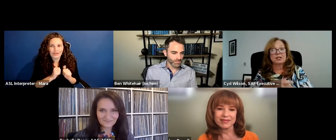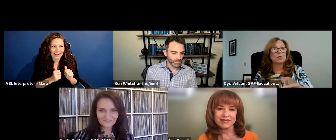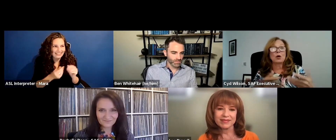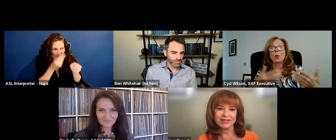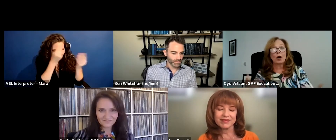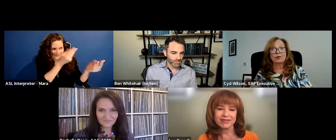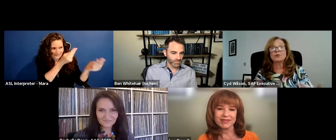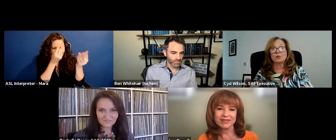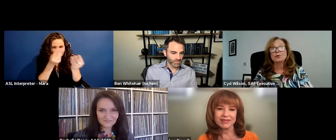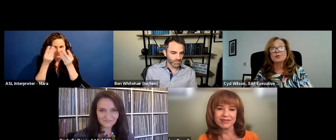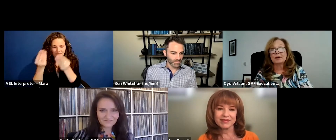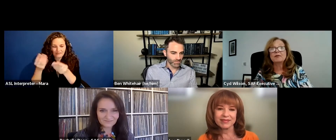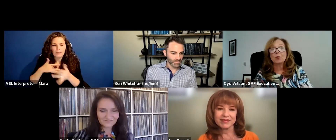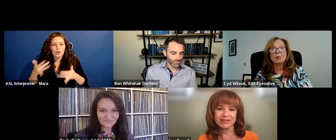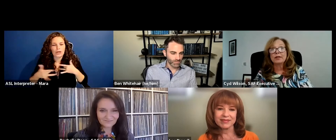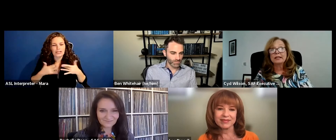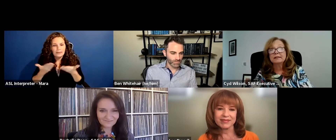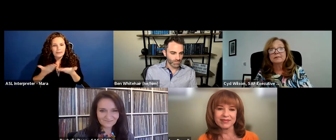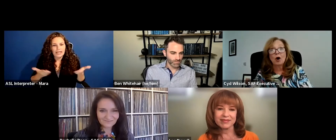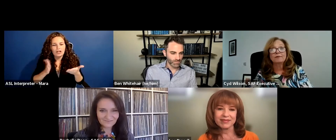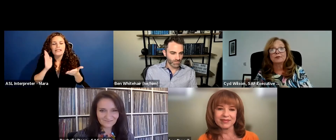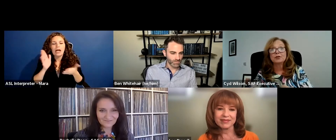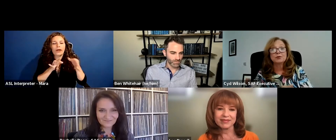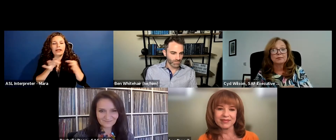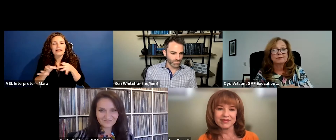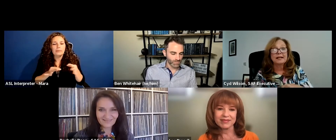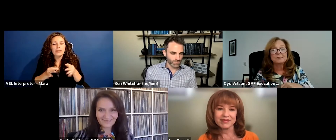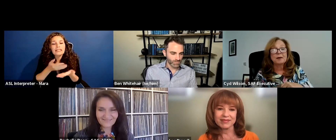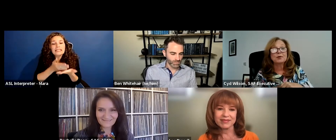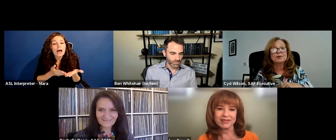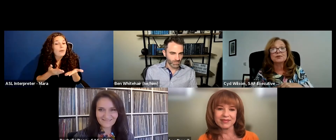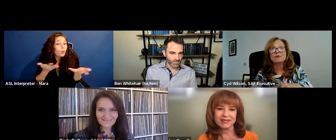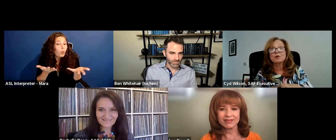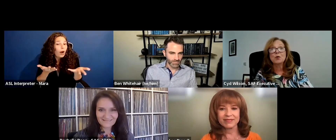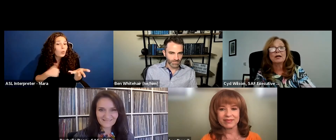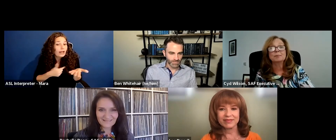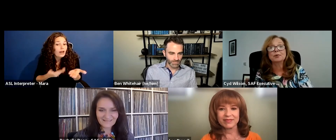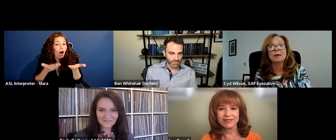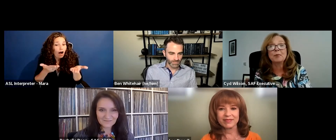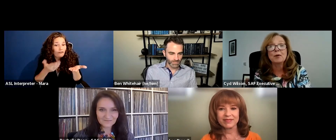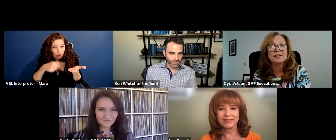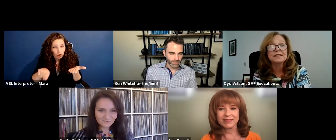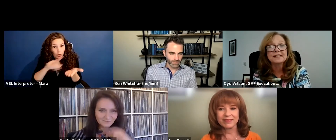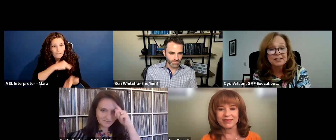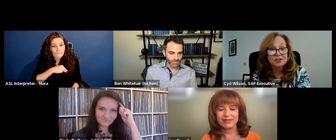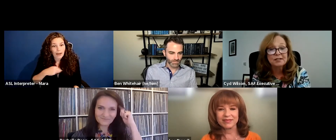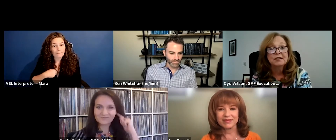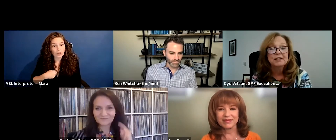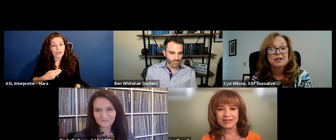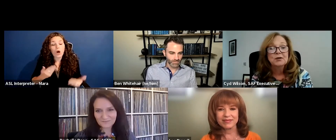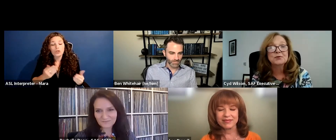because I wanna walk you through some of what we can offer you as members. So if you wanna put up our presentation,